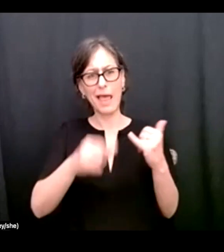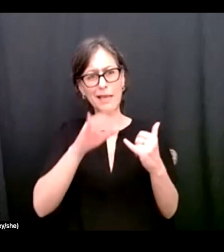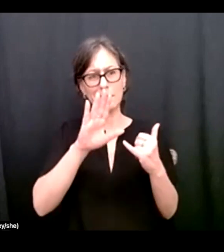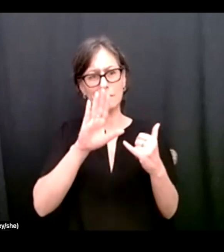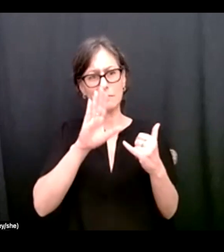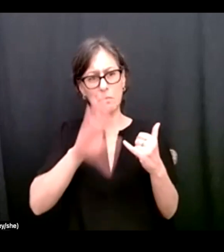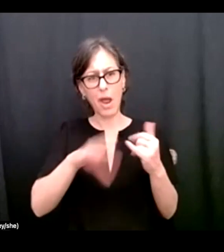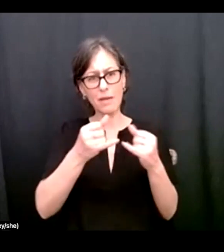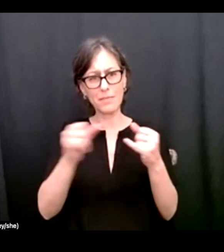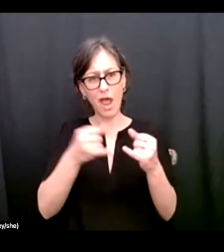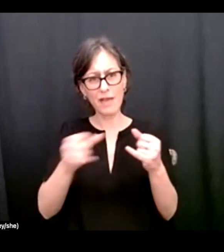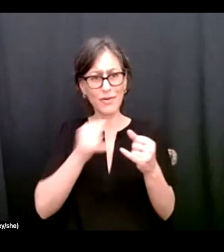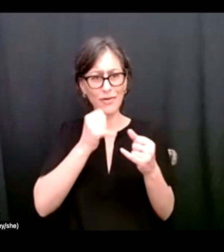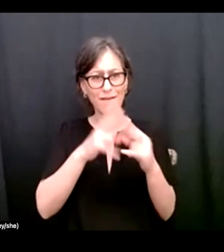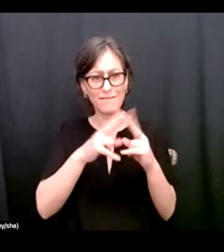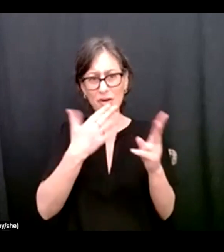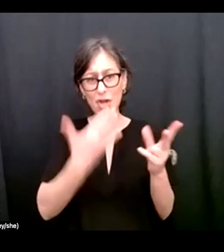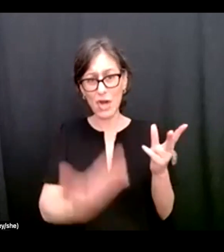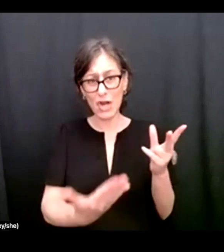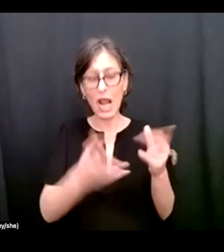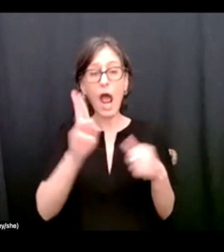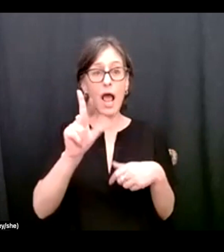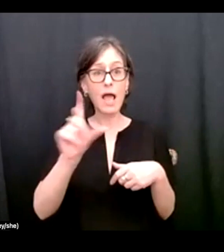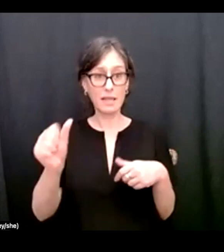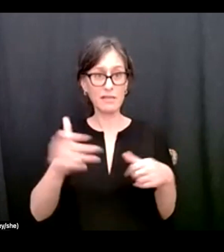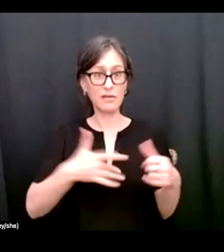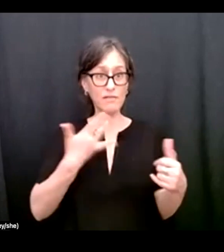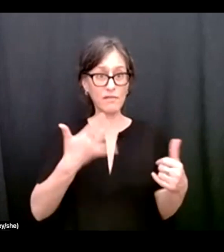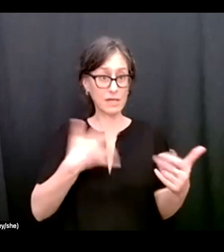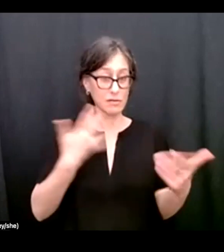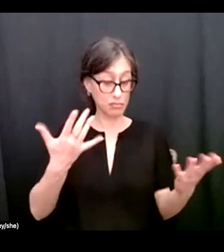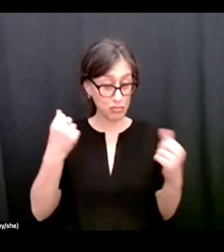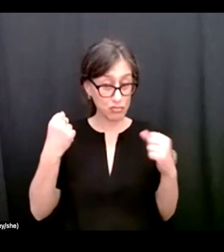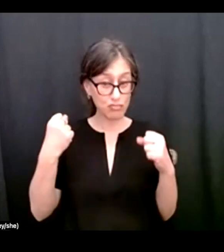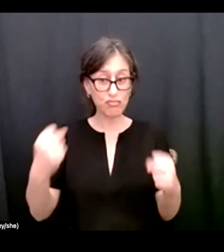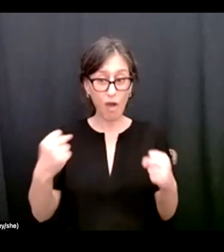And so, unless you feel in a very strong, feel very strongly that they should stay